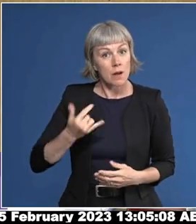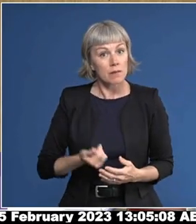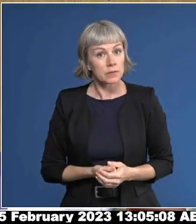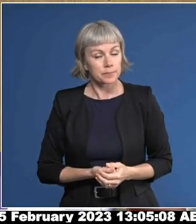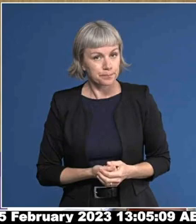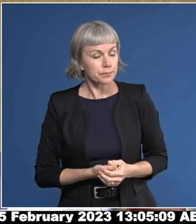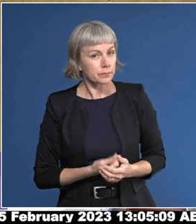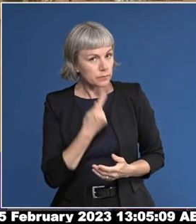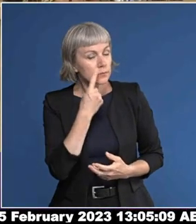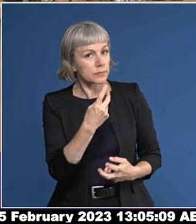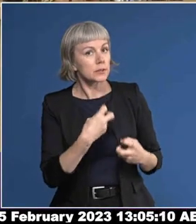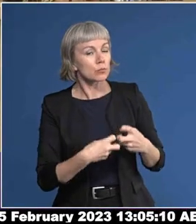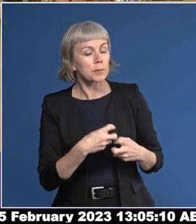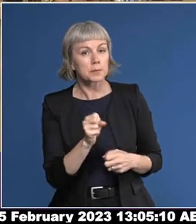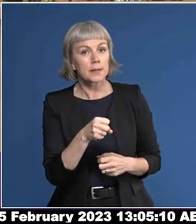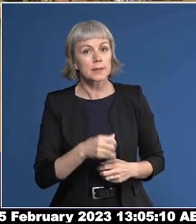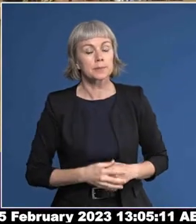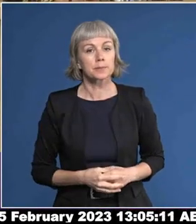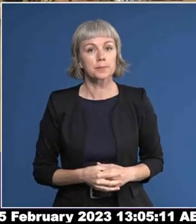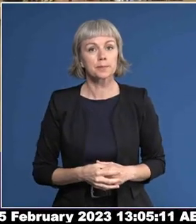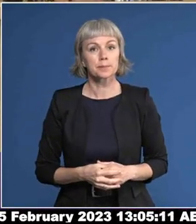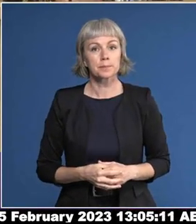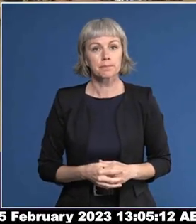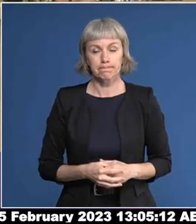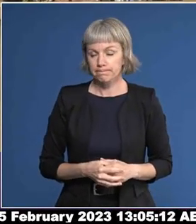Yes. MS BERRY: Yes, I would agree that's an issue too.